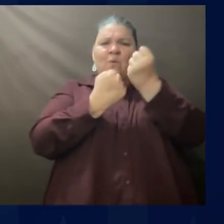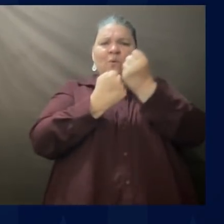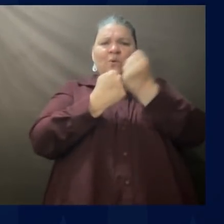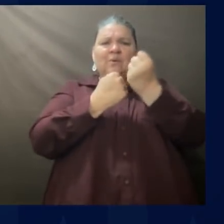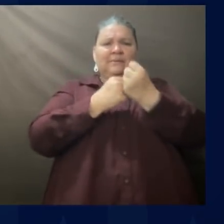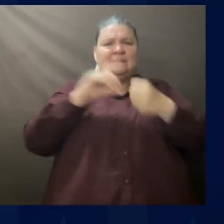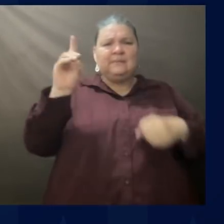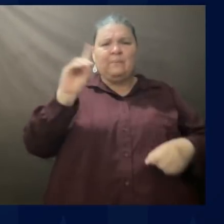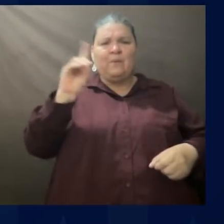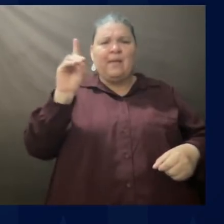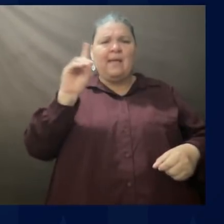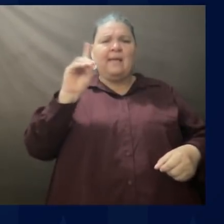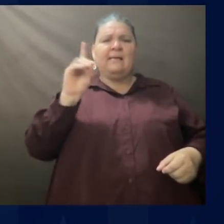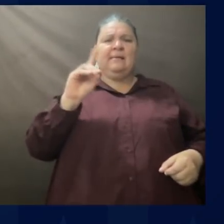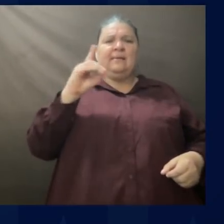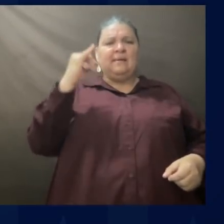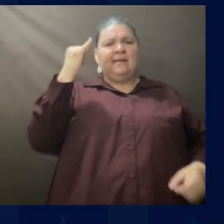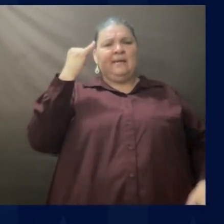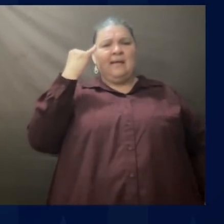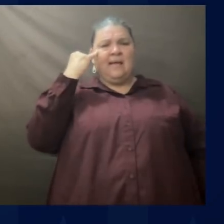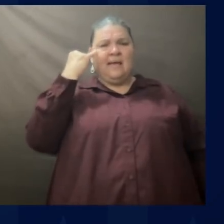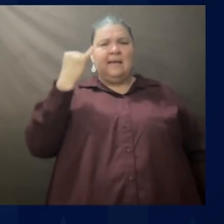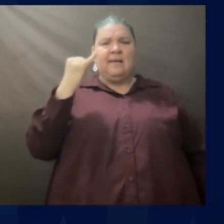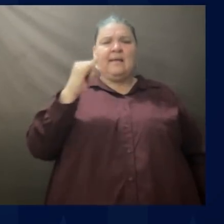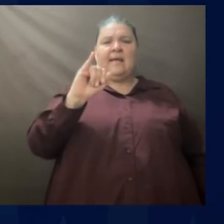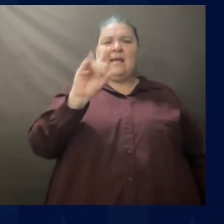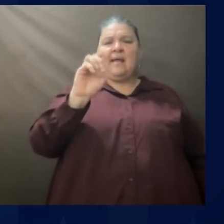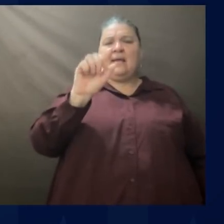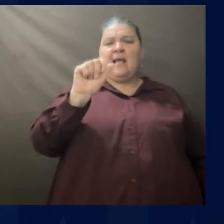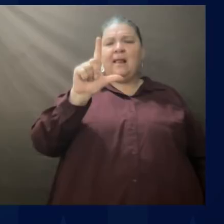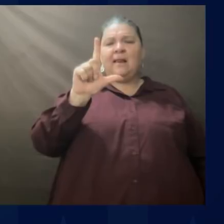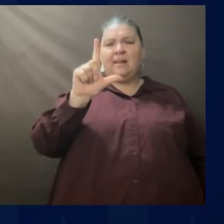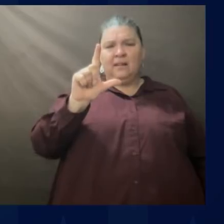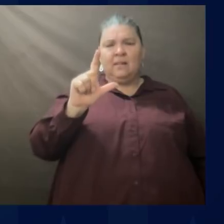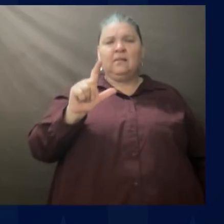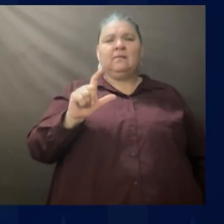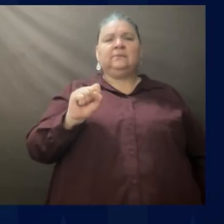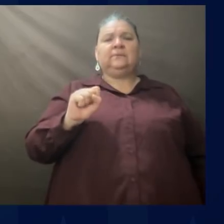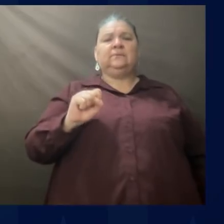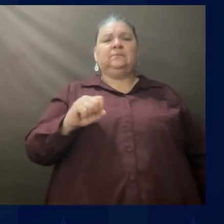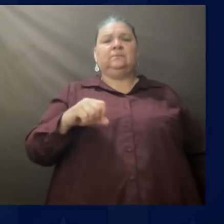It is my honor to introduce the President of the United States.